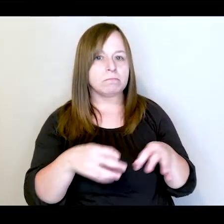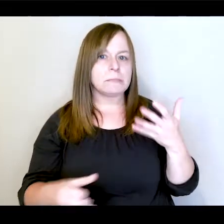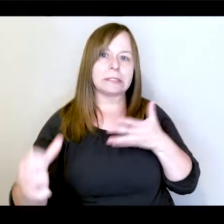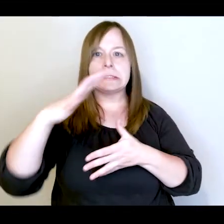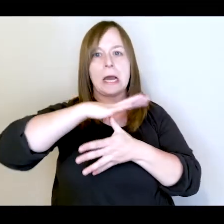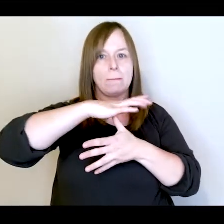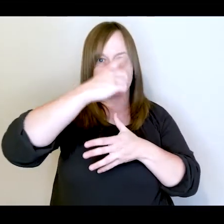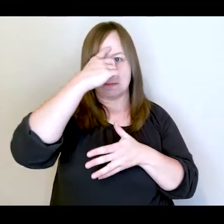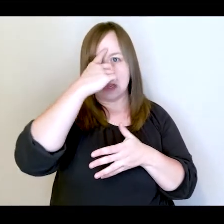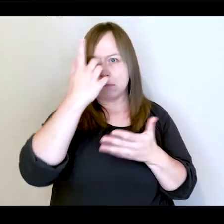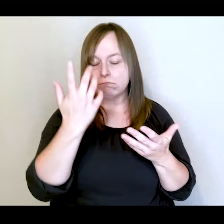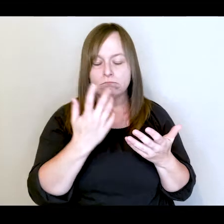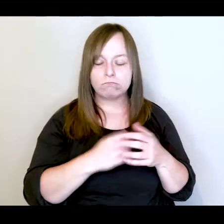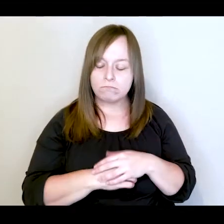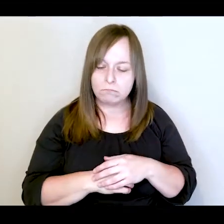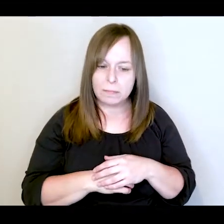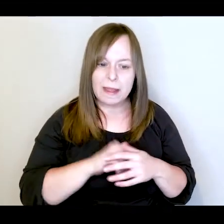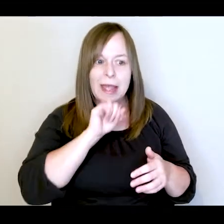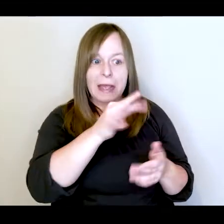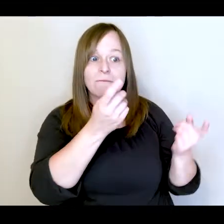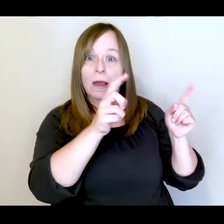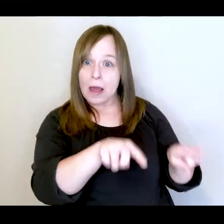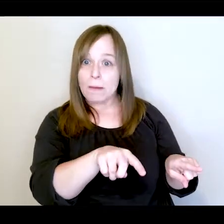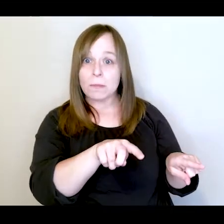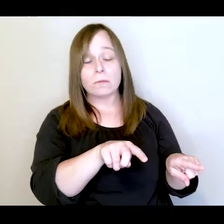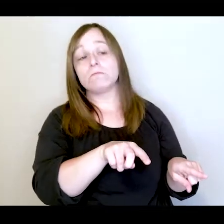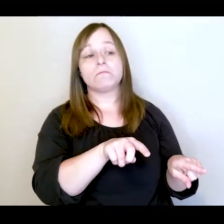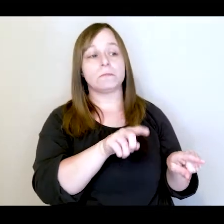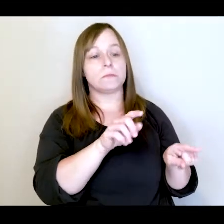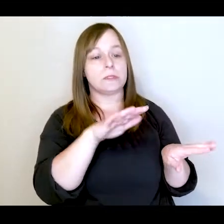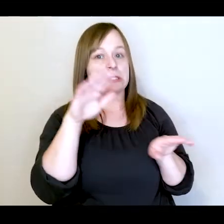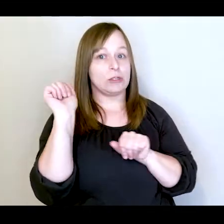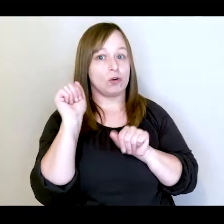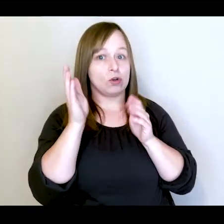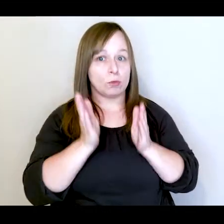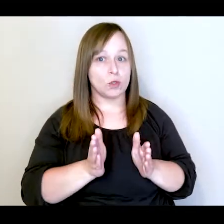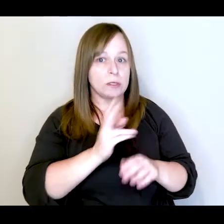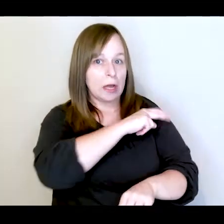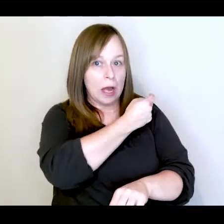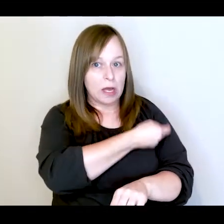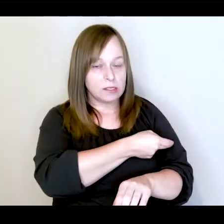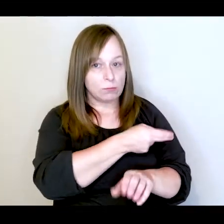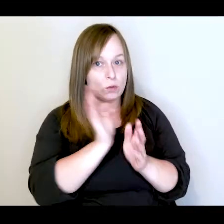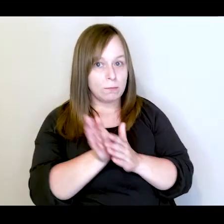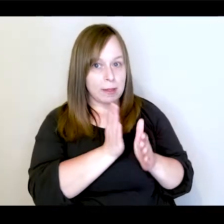at the top of their mind. If that happens, the hospital discharge planner is going